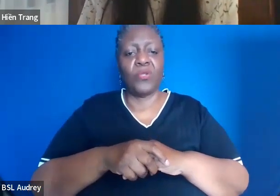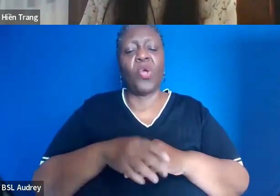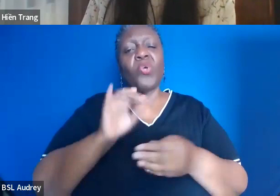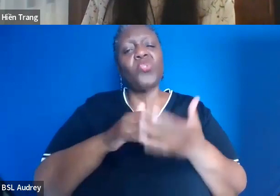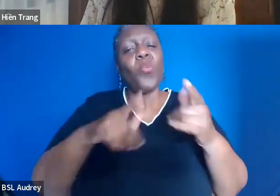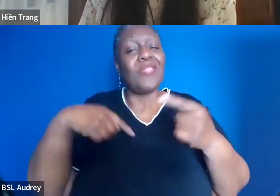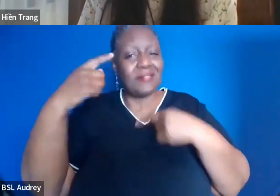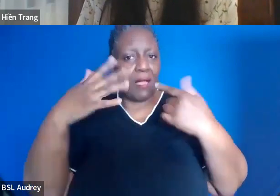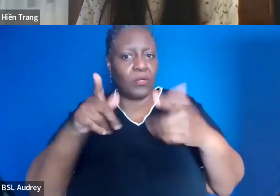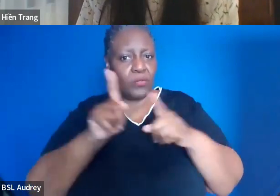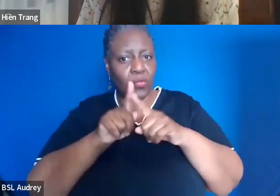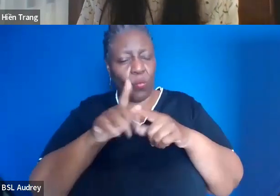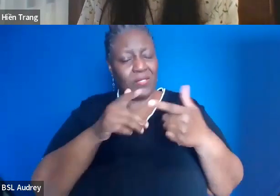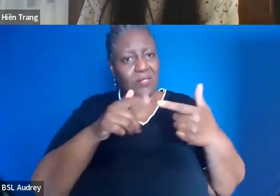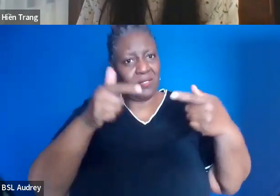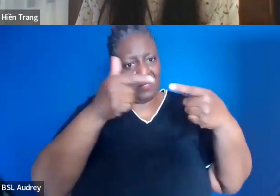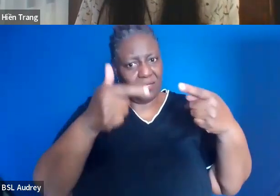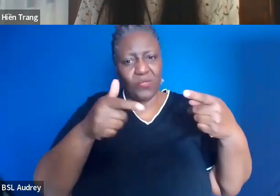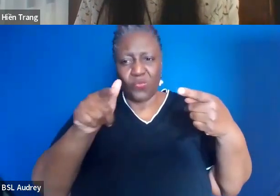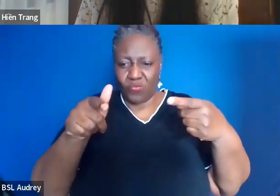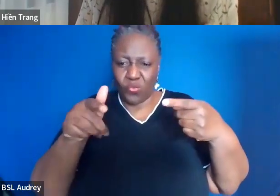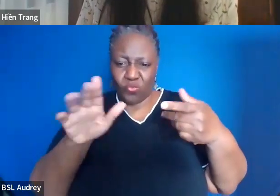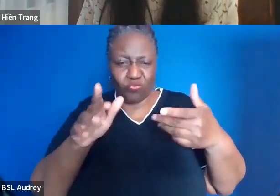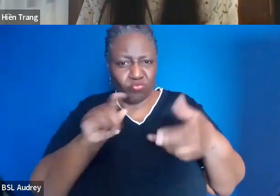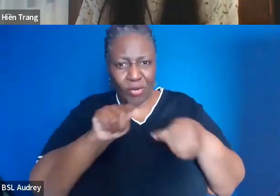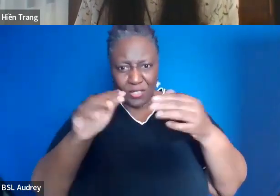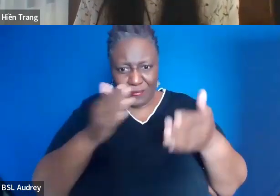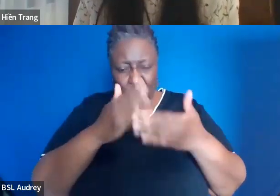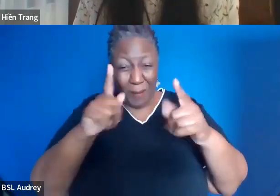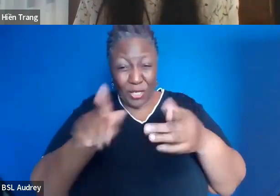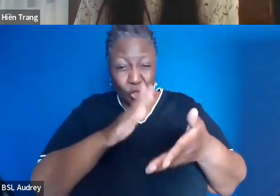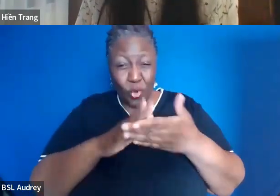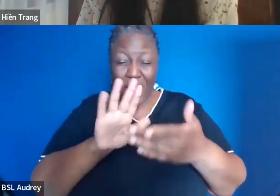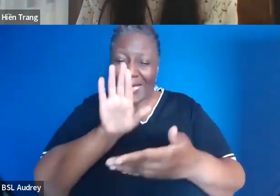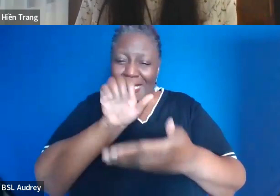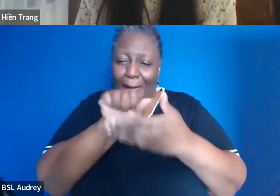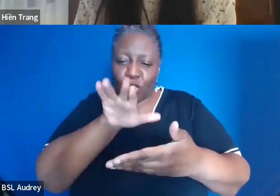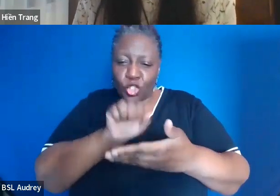and then at the end I was trying to see if I captured just the right amount of